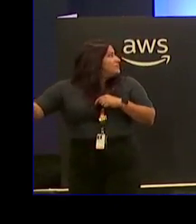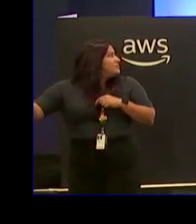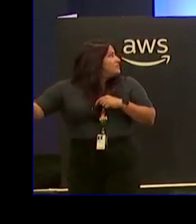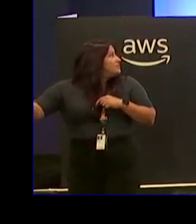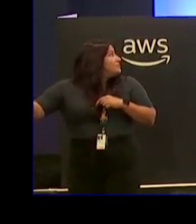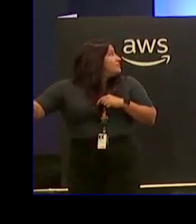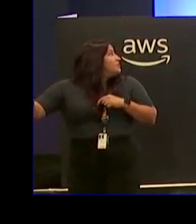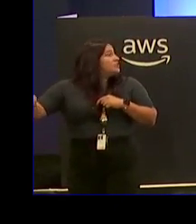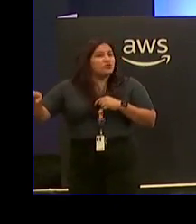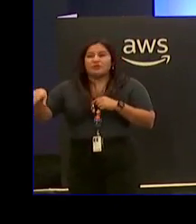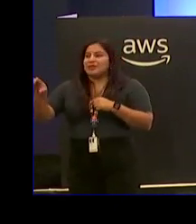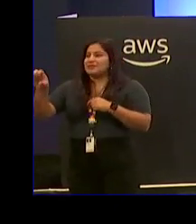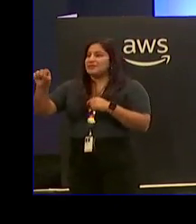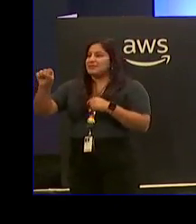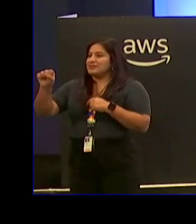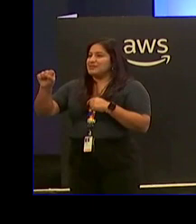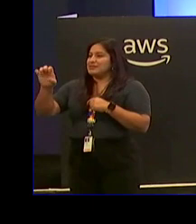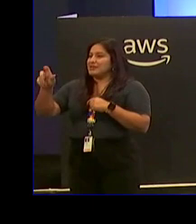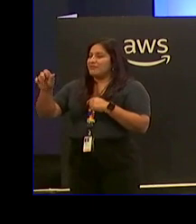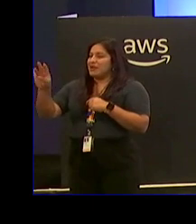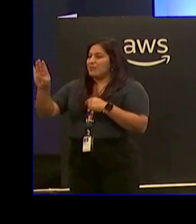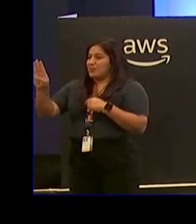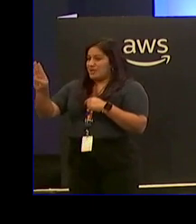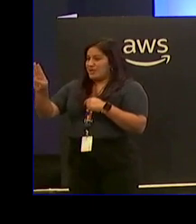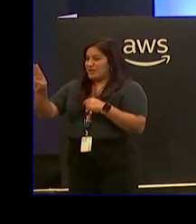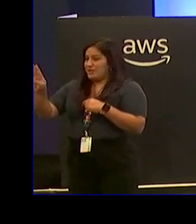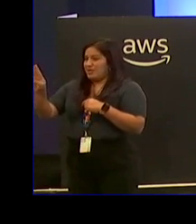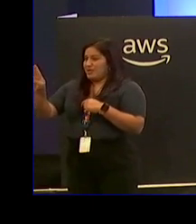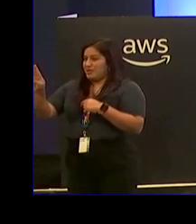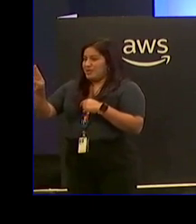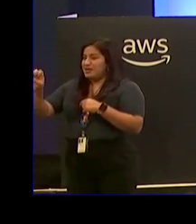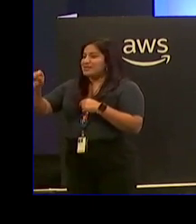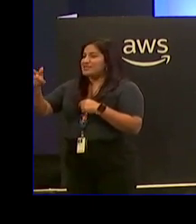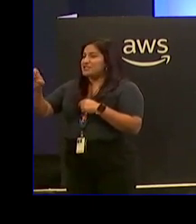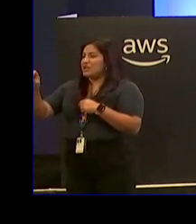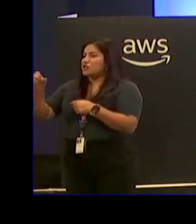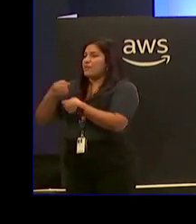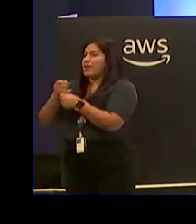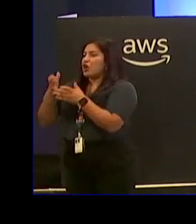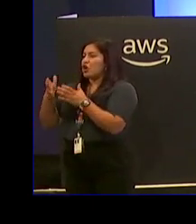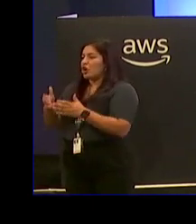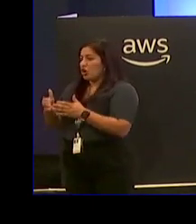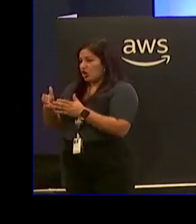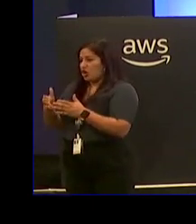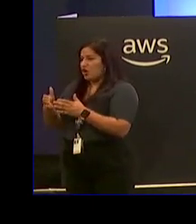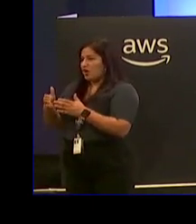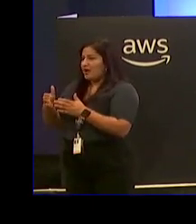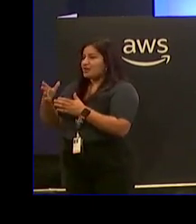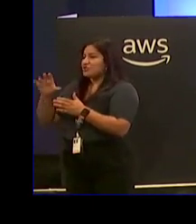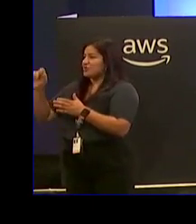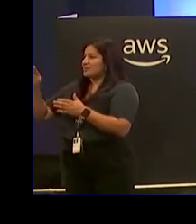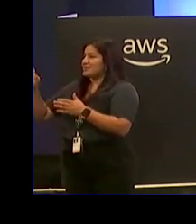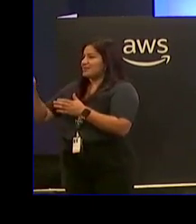that's been trained to Sagemaker as such, and when it gets text created it goes all the way back to